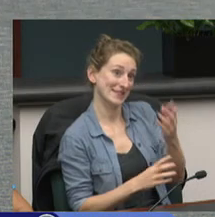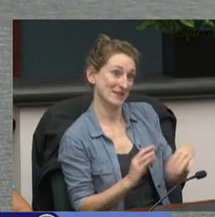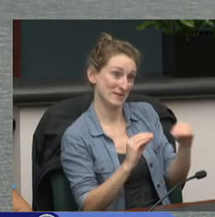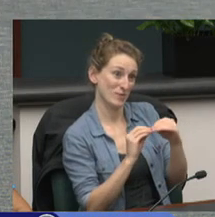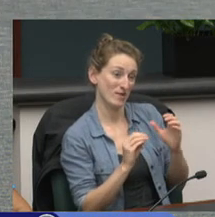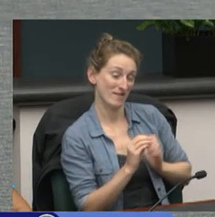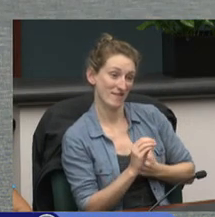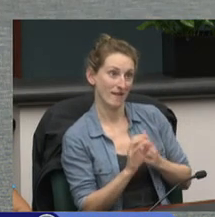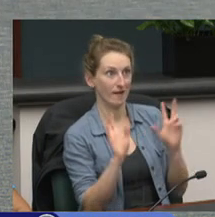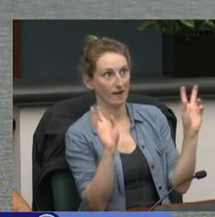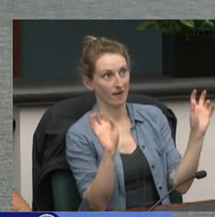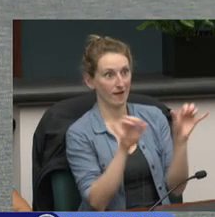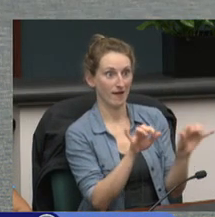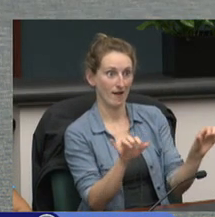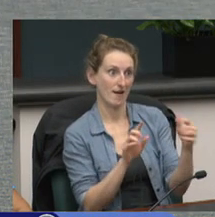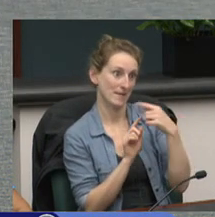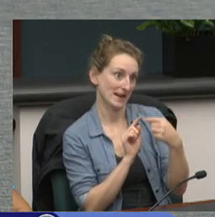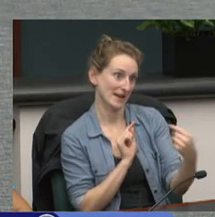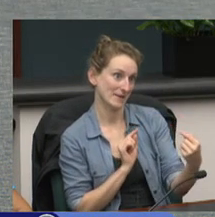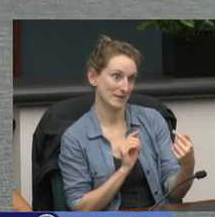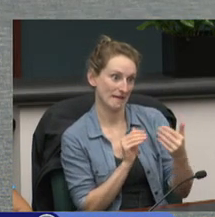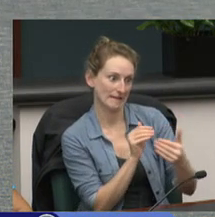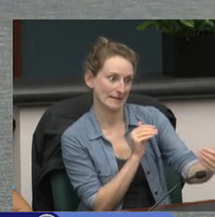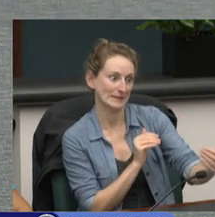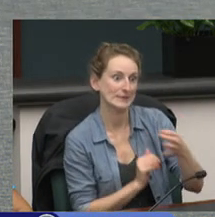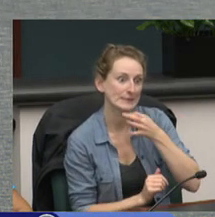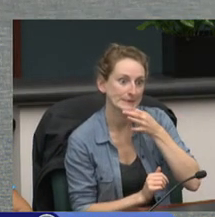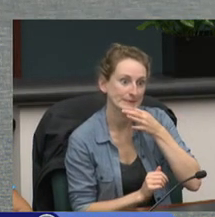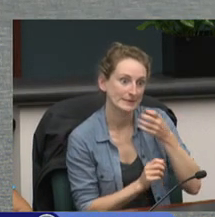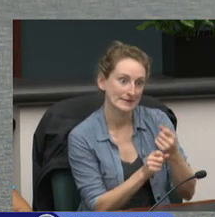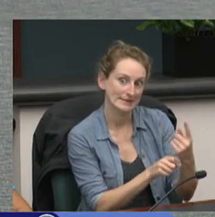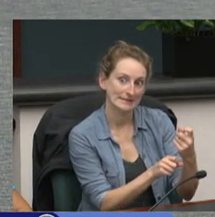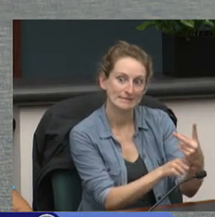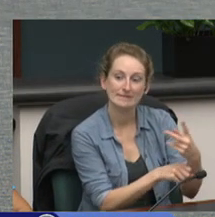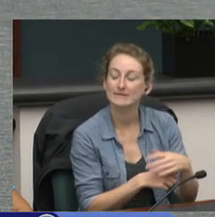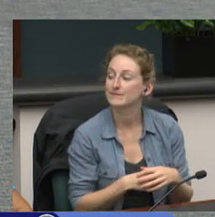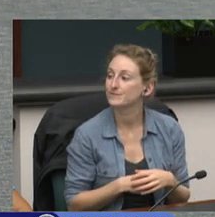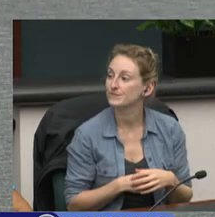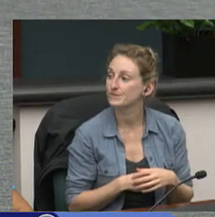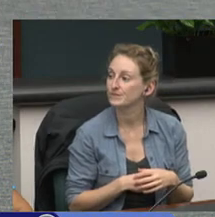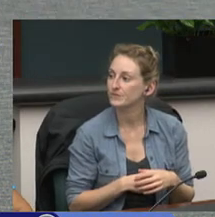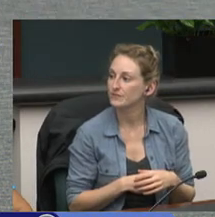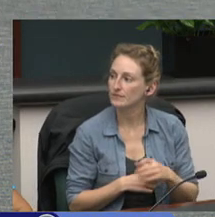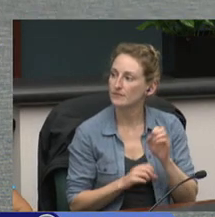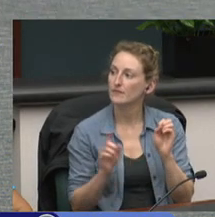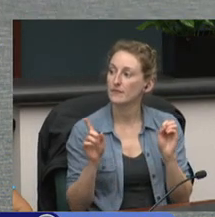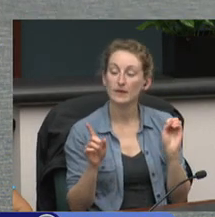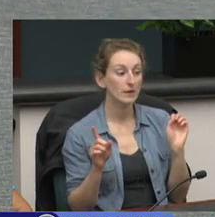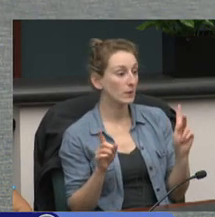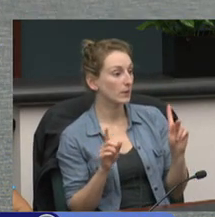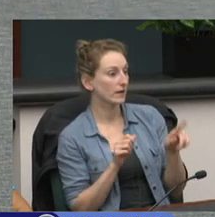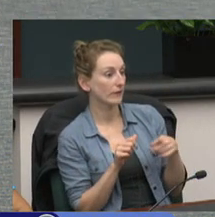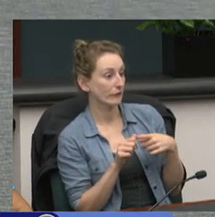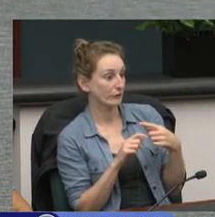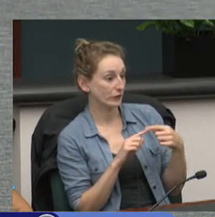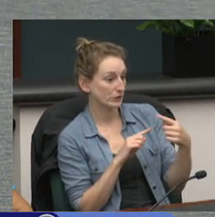we run counsel questions first round any other first round questions I had one